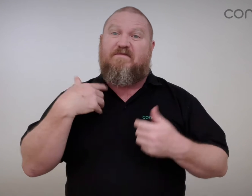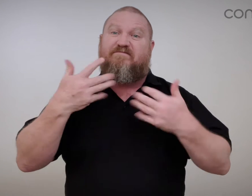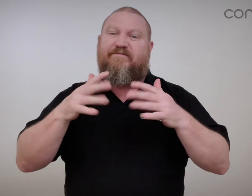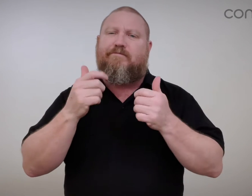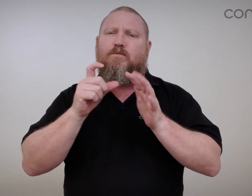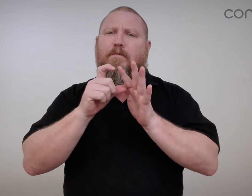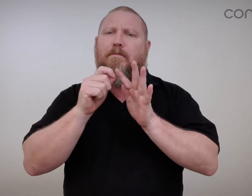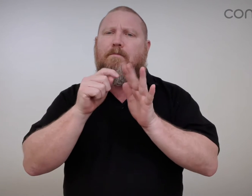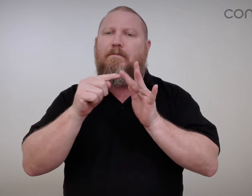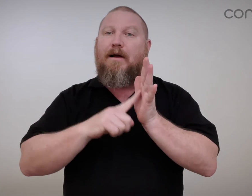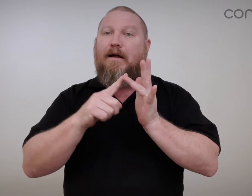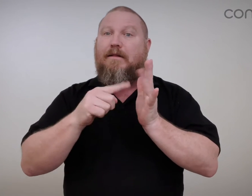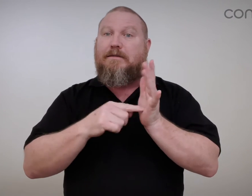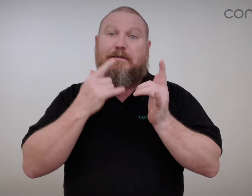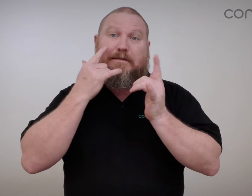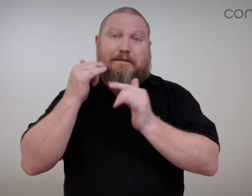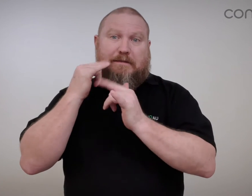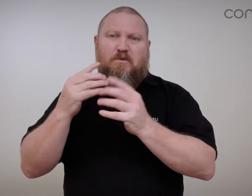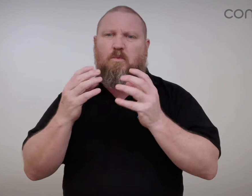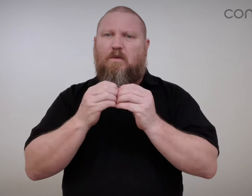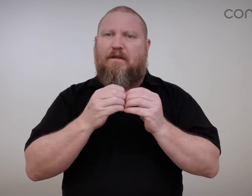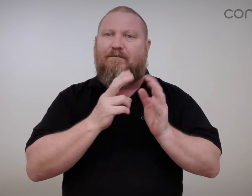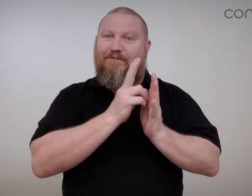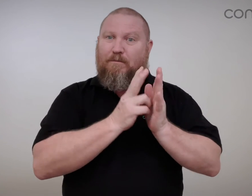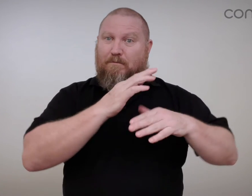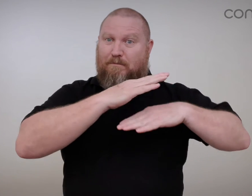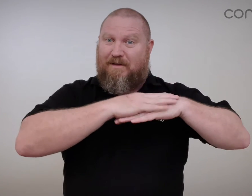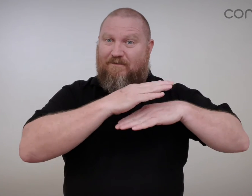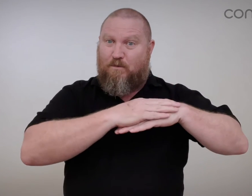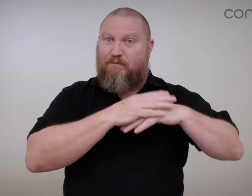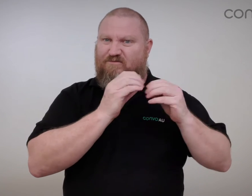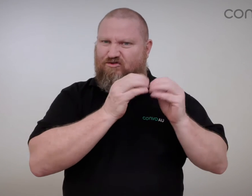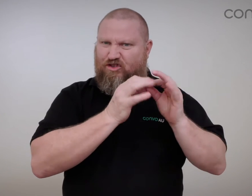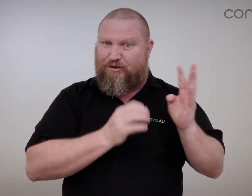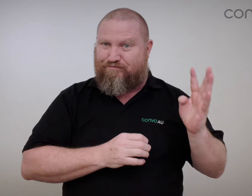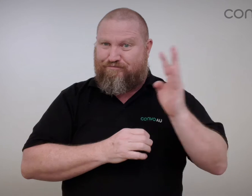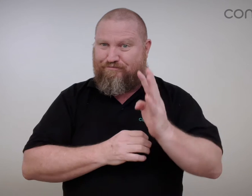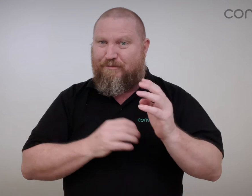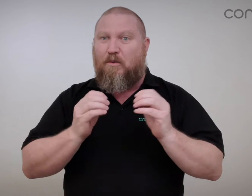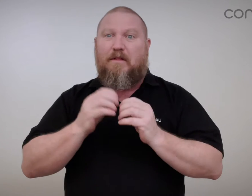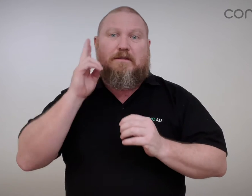We have conducted a pilot test with several deaf people with interpreters,